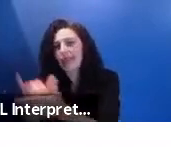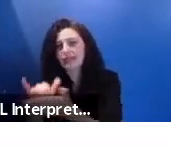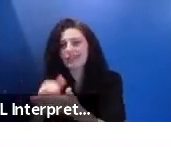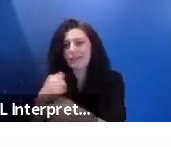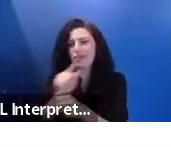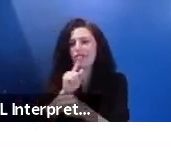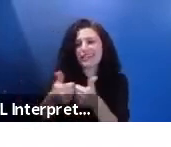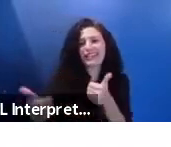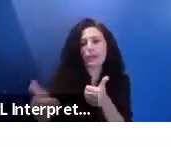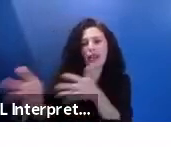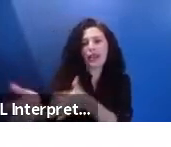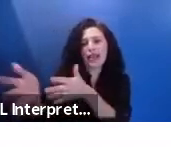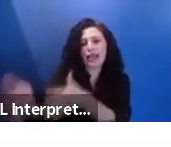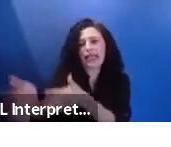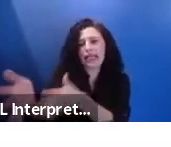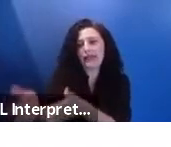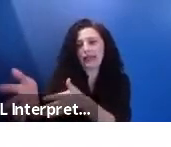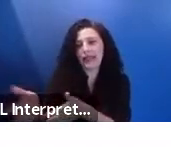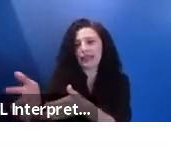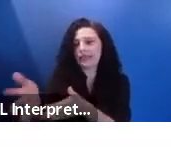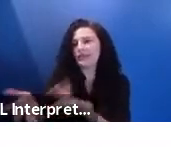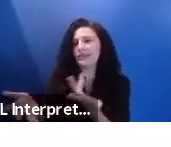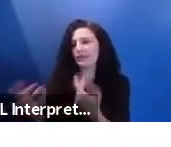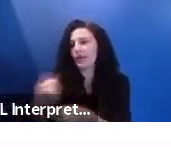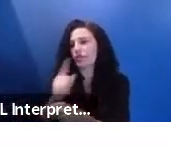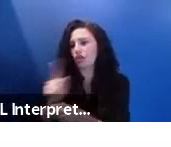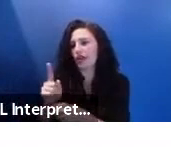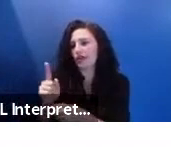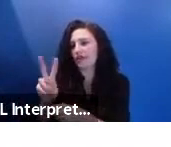the COVID virus will have degraded due to the passage of time and not be infectious.